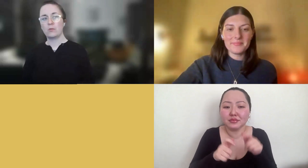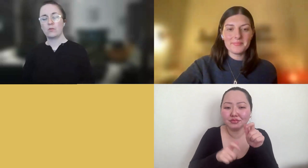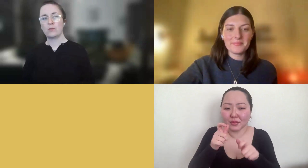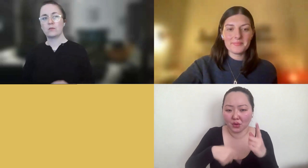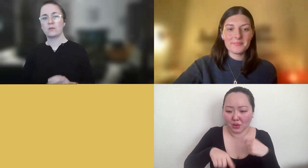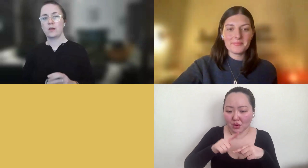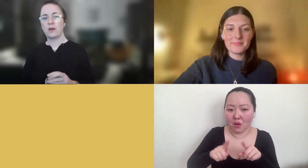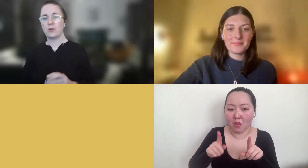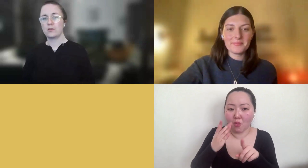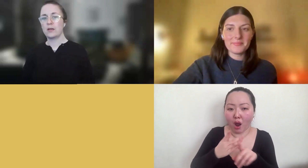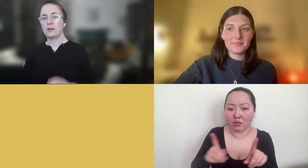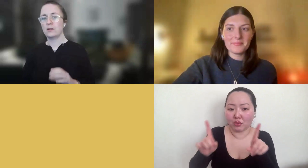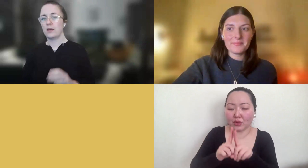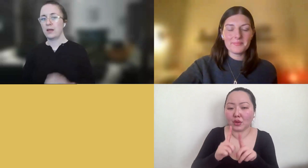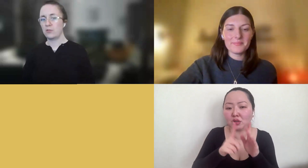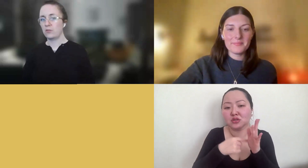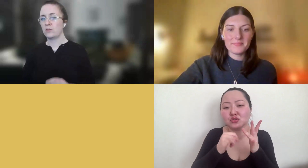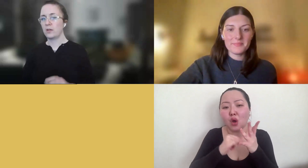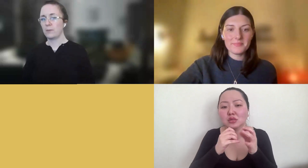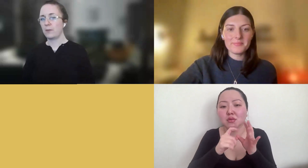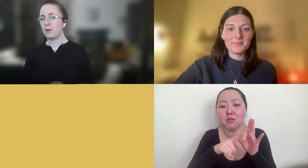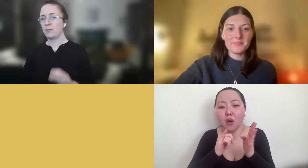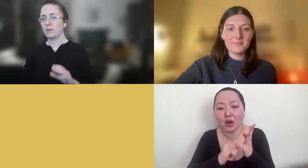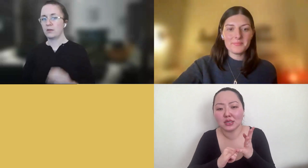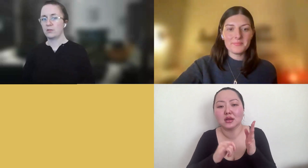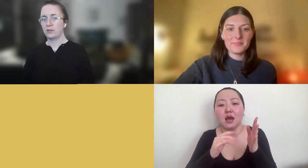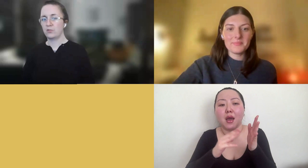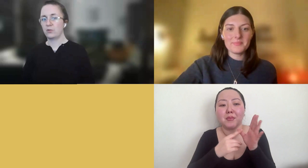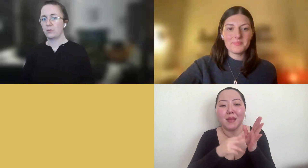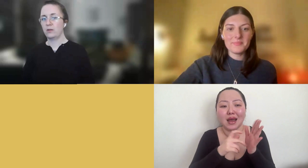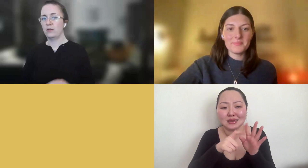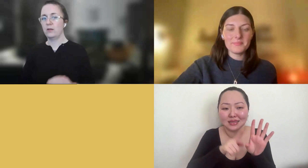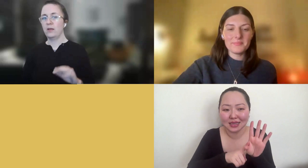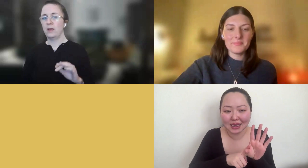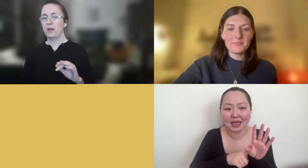with Jos Boys, Mandy Redvers-Rowe, Chris Laing, Helen Stratford, Abbi Palmer and Natasha Trotman.